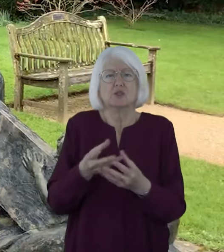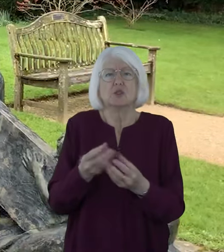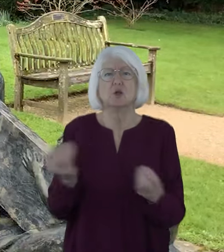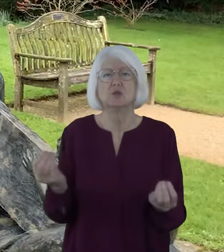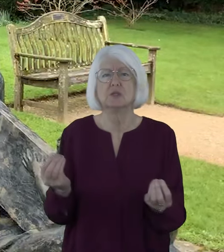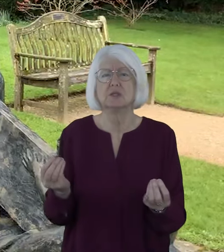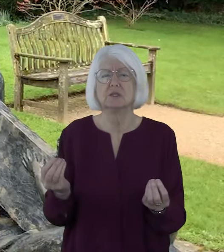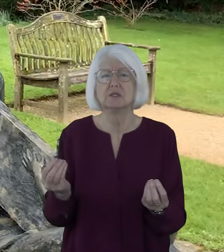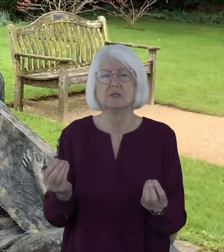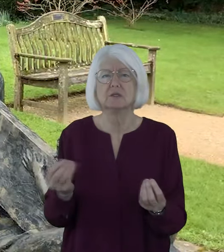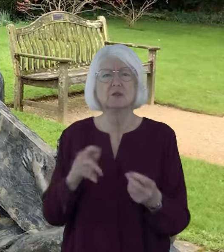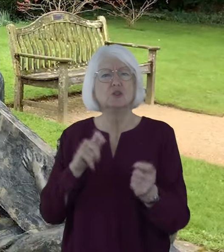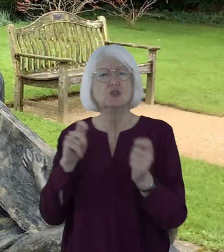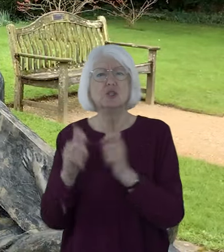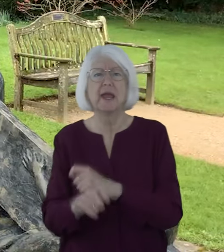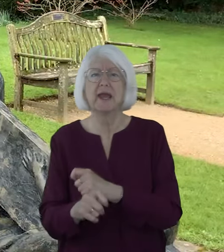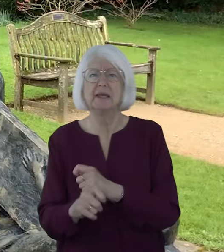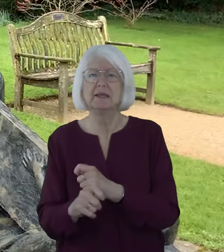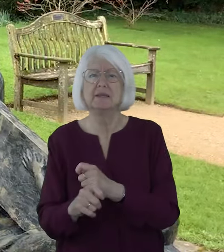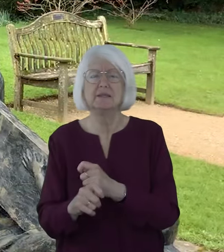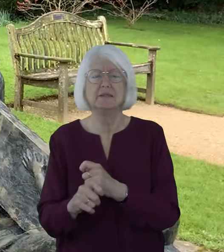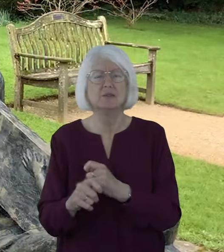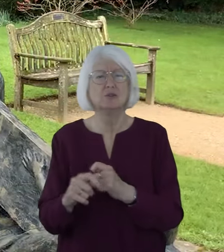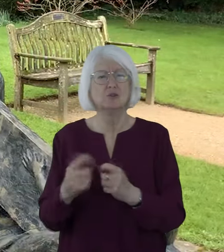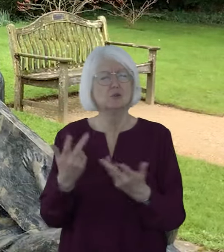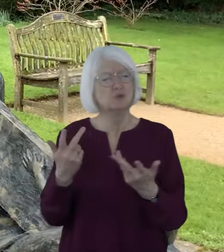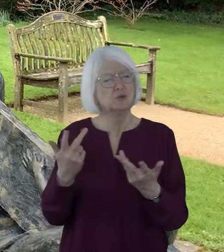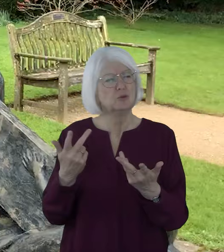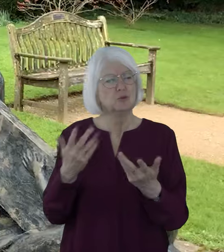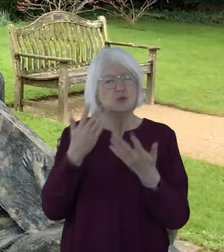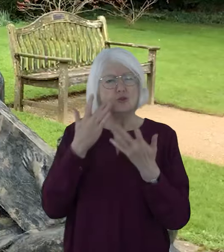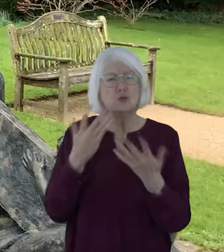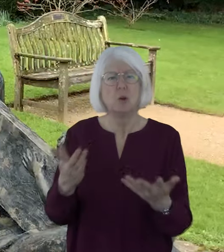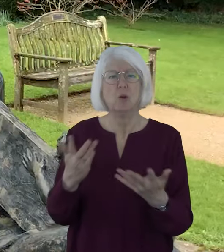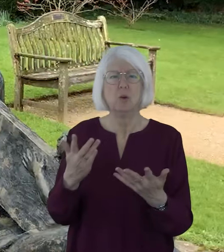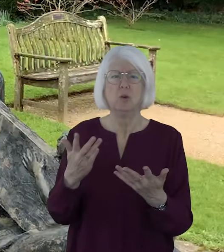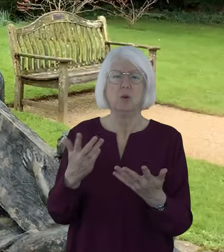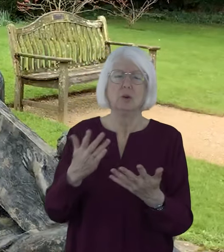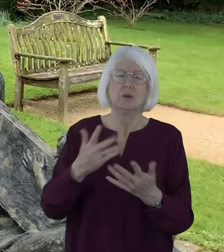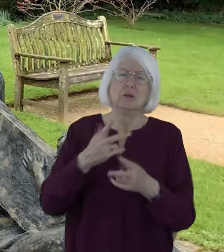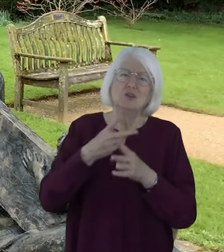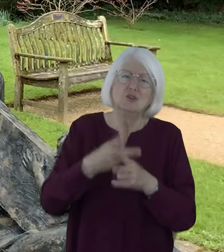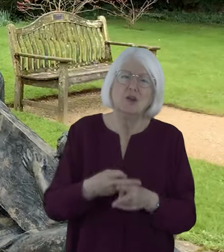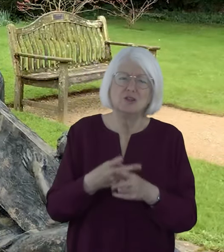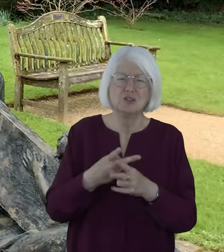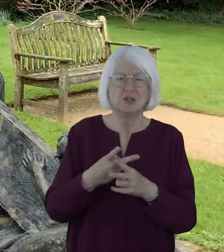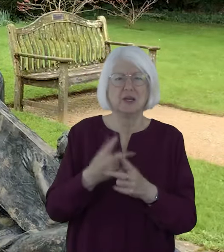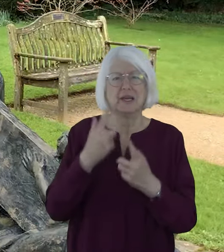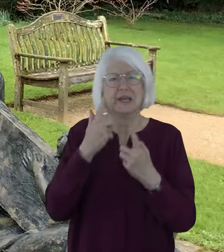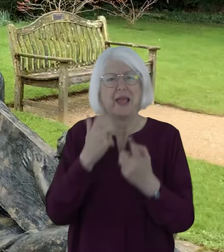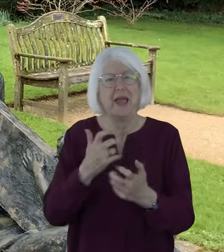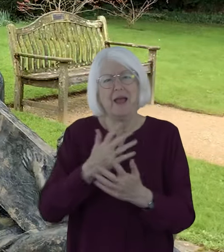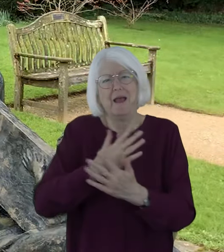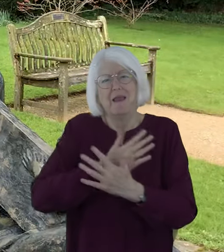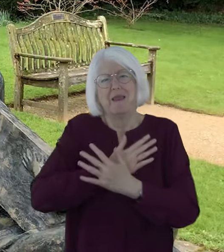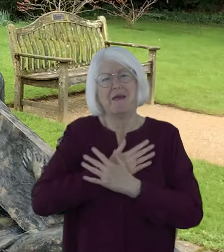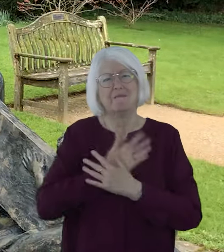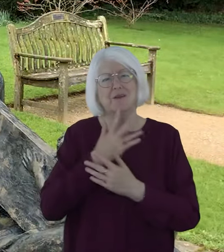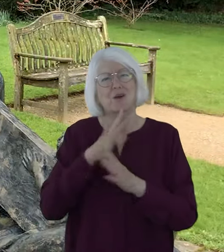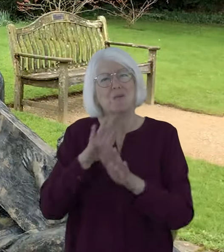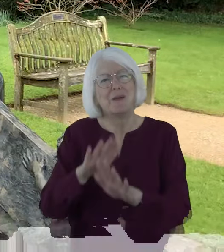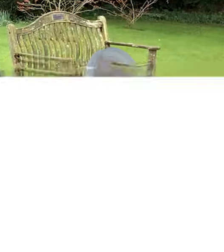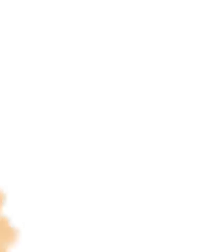answer to change, to bring about that extended nurture, care, love, compassion and mothering.